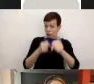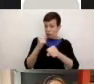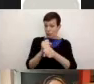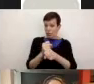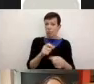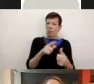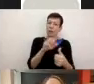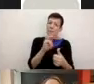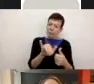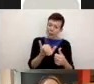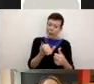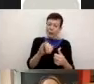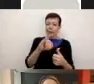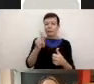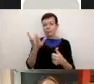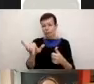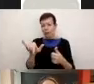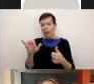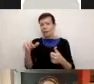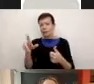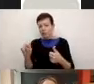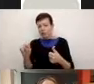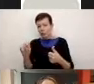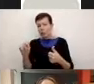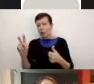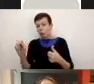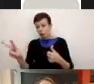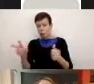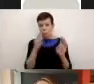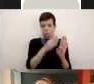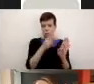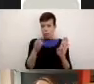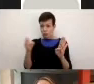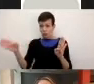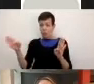September and November with the hope that we'll be able to provide results within three